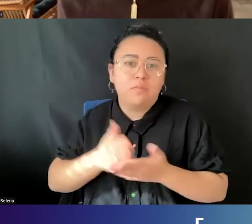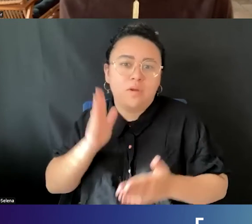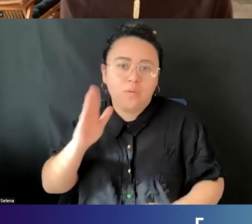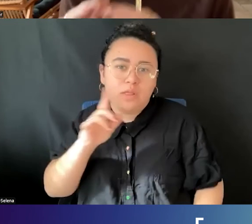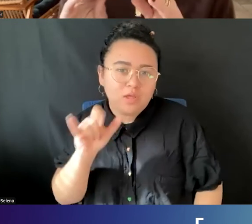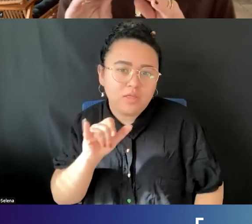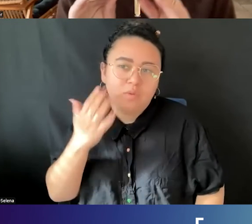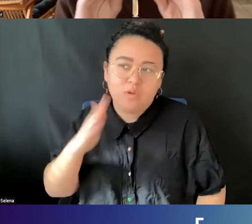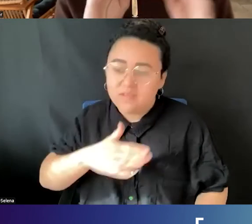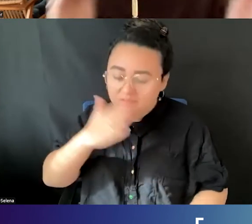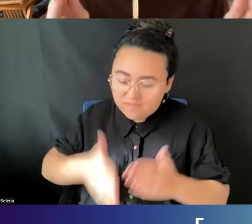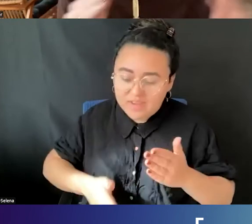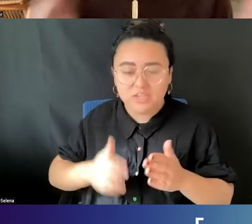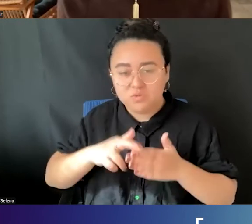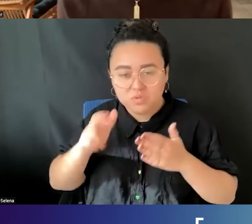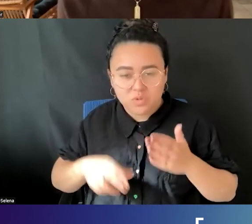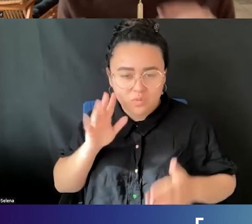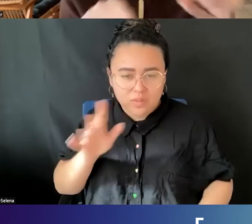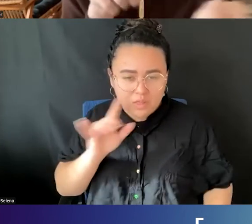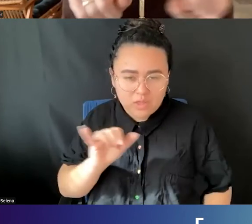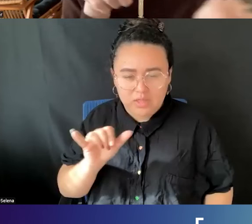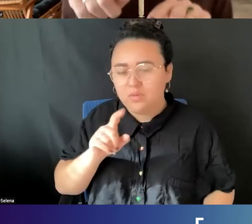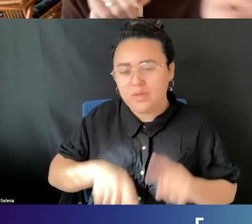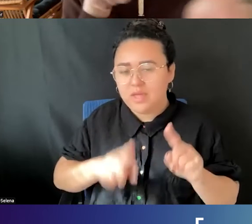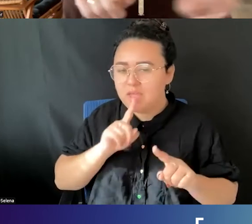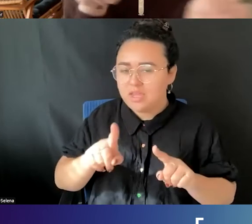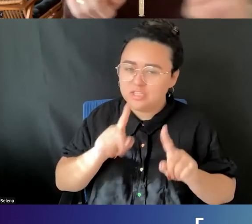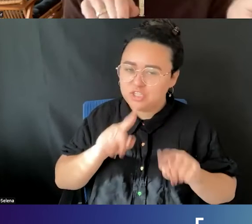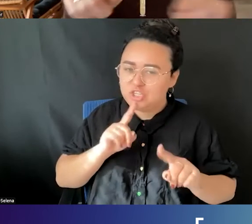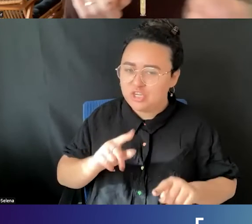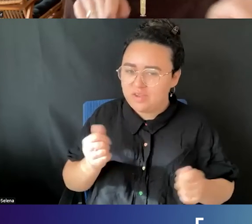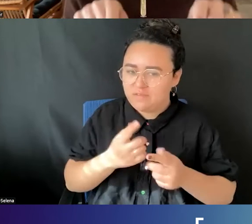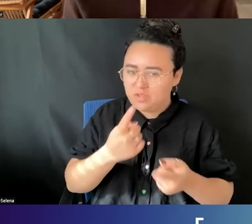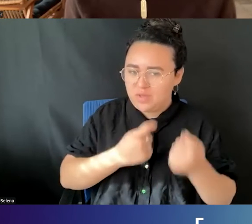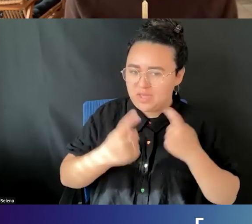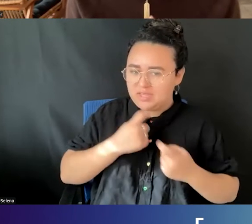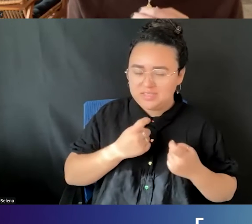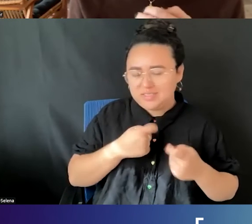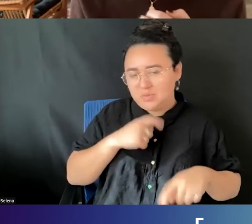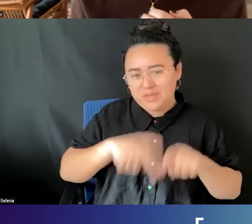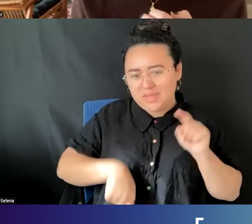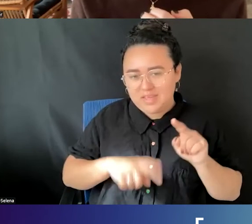And you can't necessarily answer all the questions that a buyer is going to try to poke holes in from the very beginning.